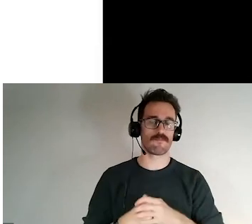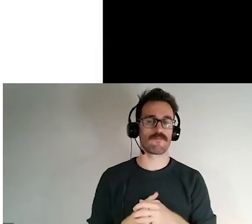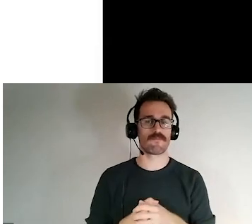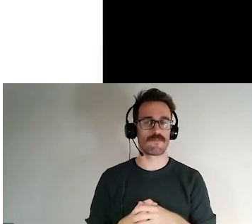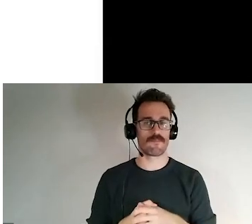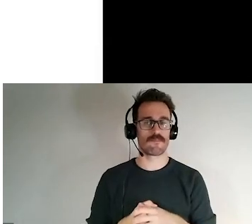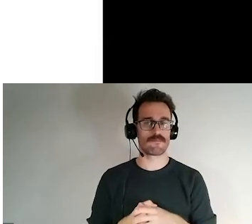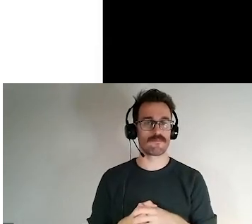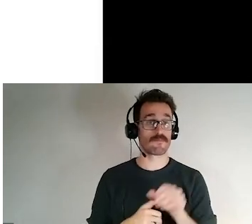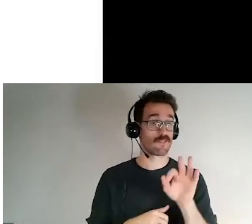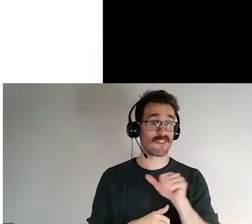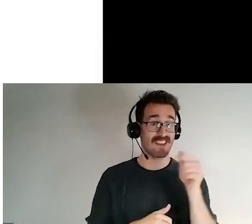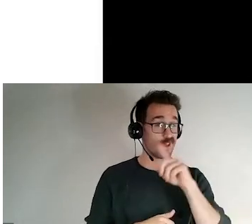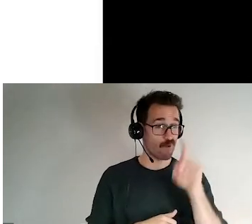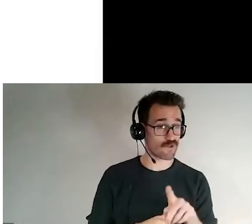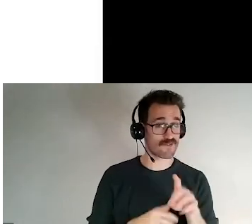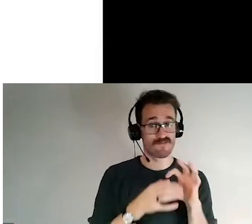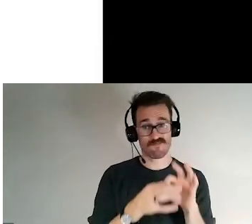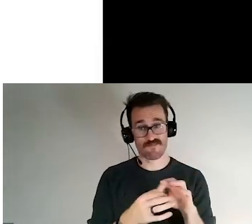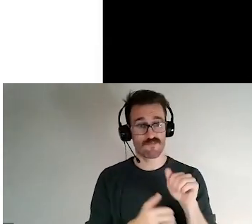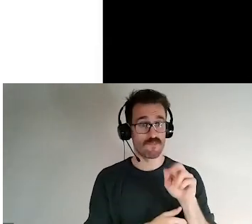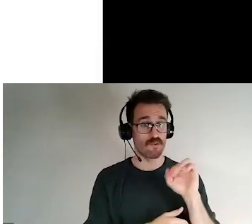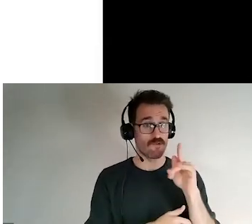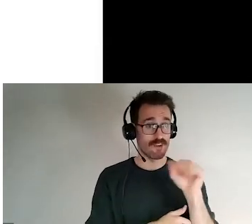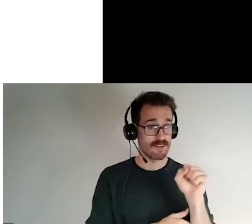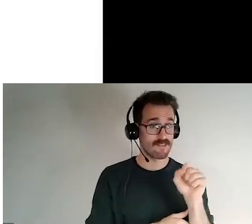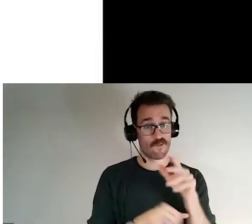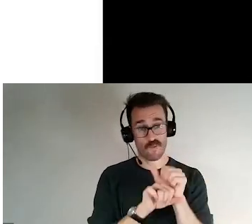If you have any questions about the Arthritis and Work resources or would like more information